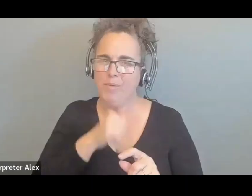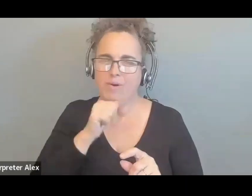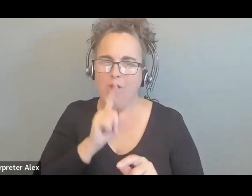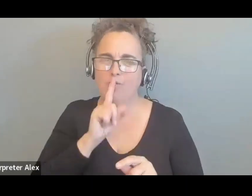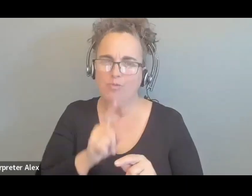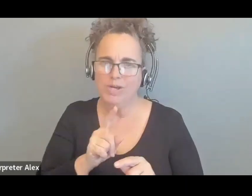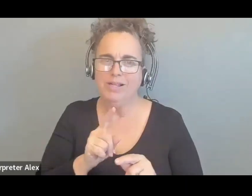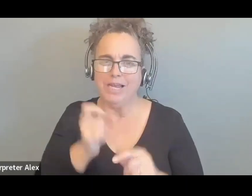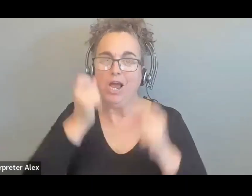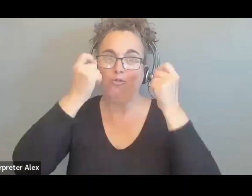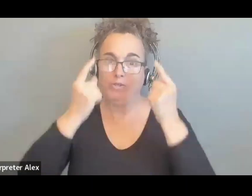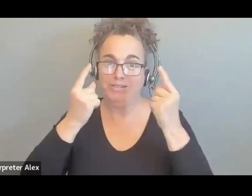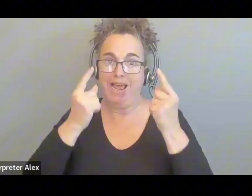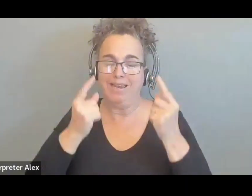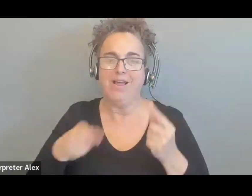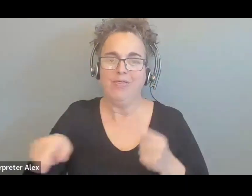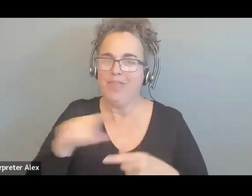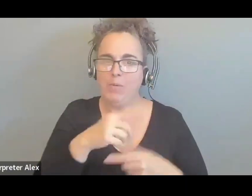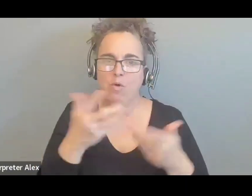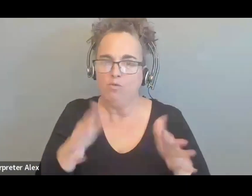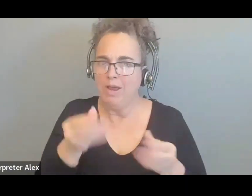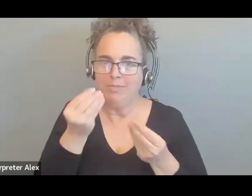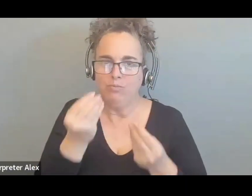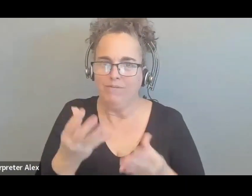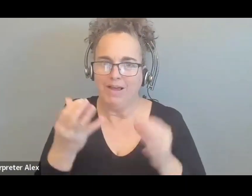So I would be looking at how can you capture